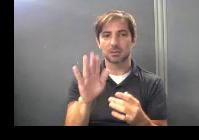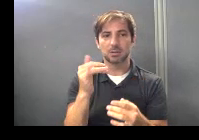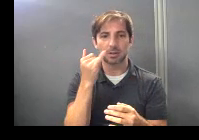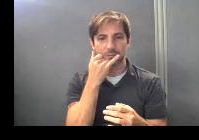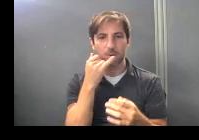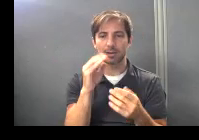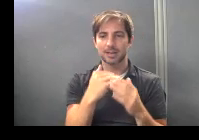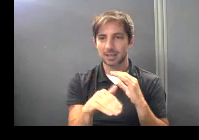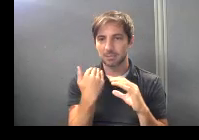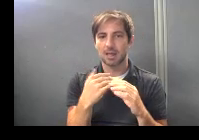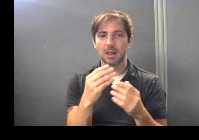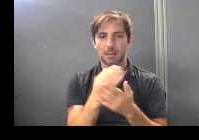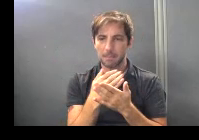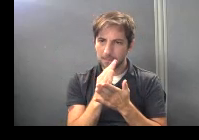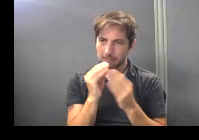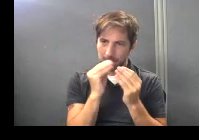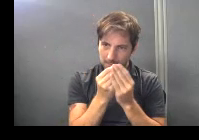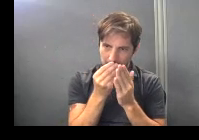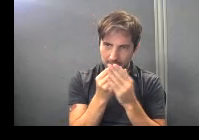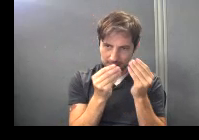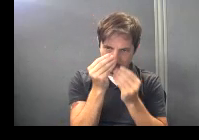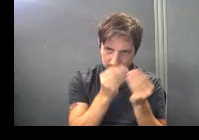START BUDGETING FOR ACCESS REQUESTS. THESE ARE THE BASICS.